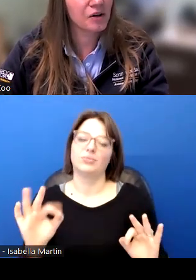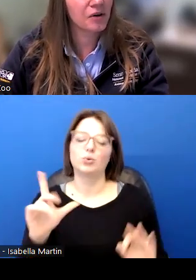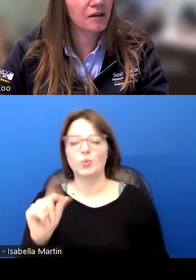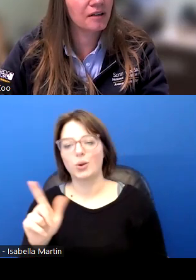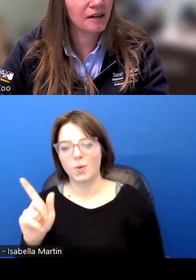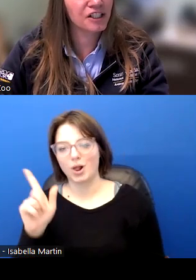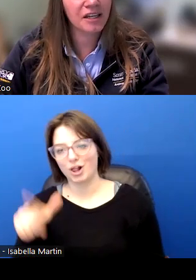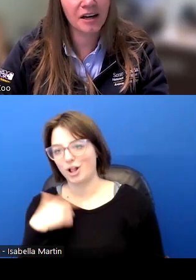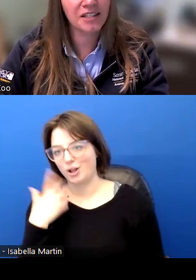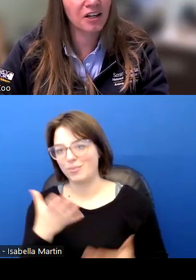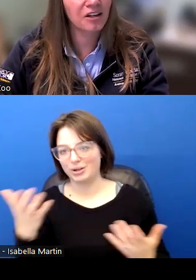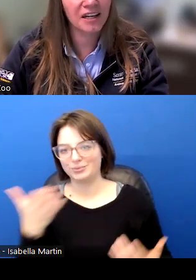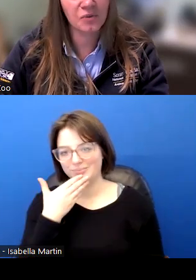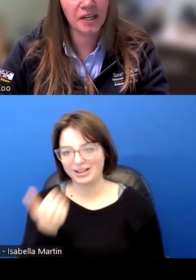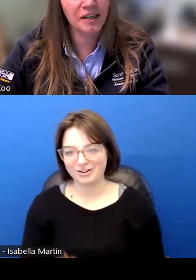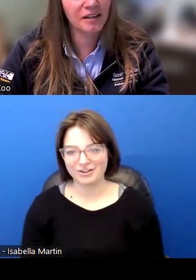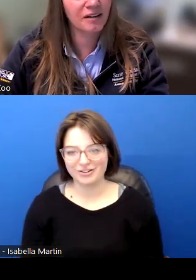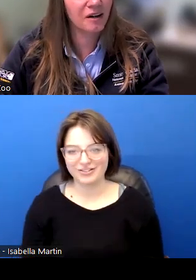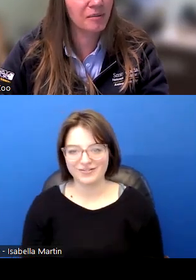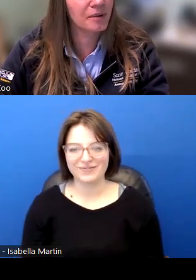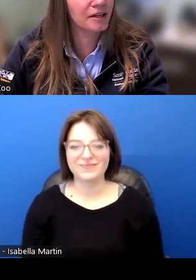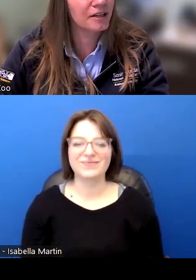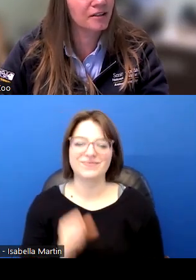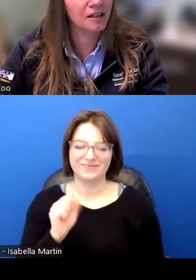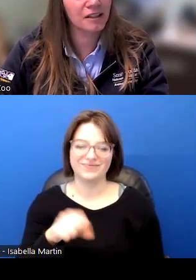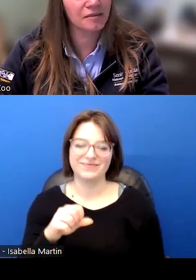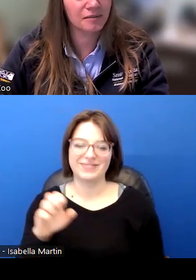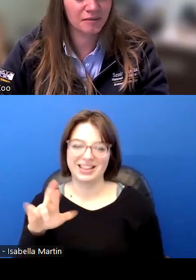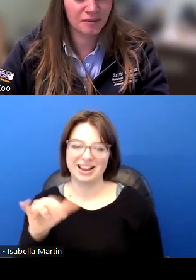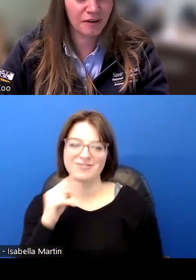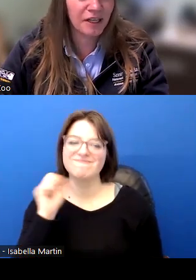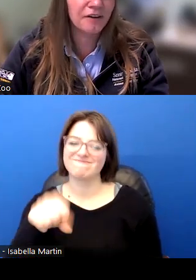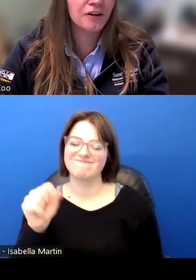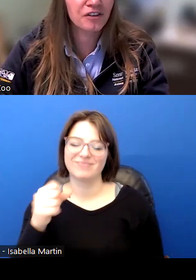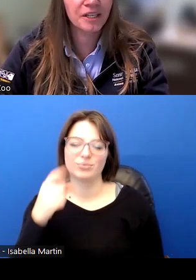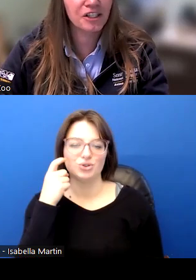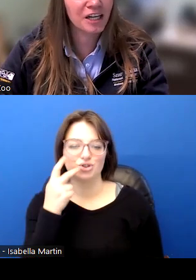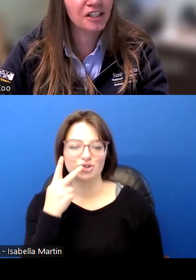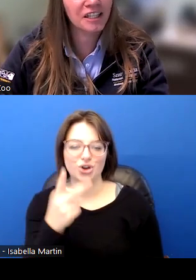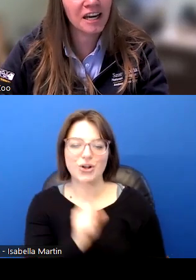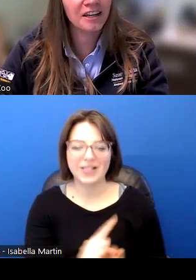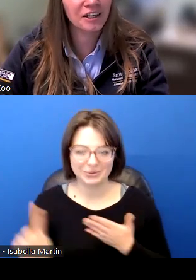Erin: So I just got eyes on her last week um and uh in a first for me she actually got a diet